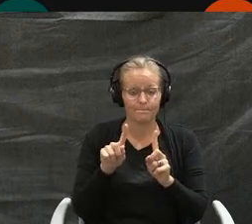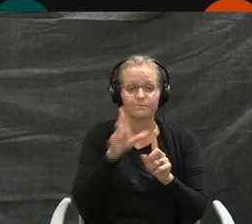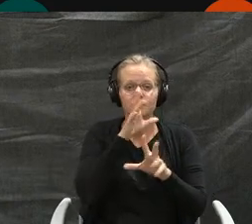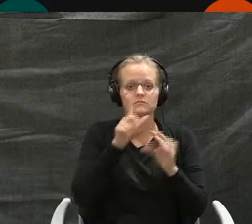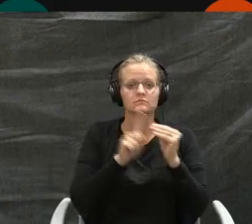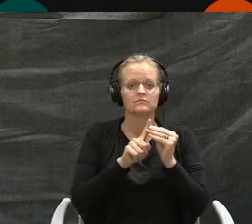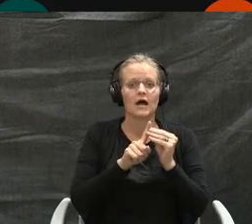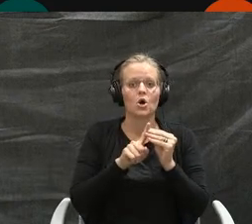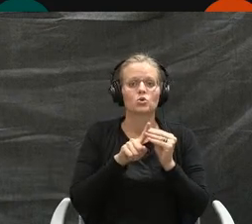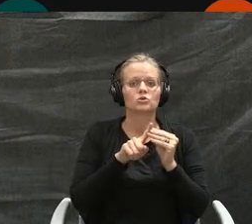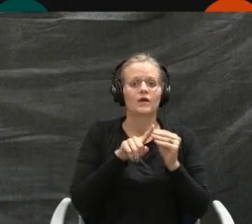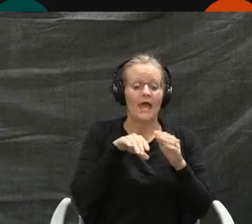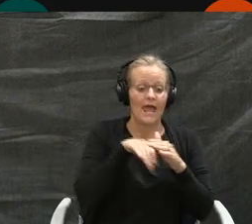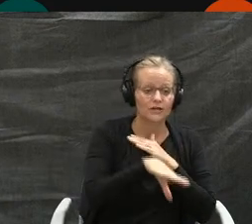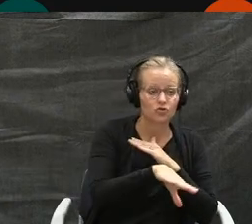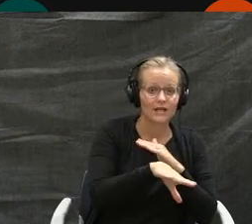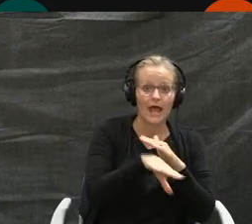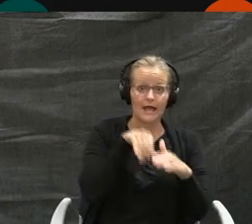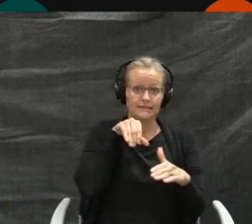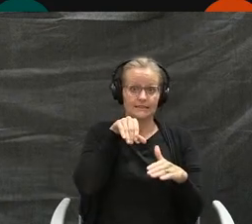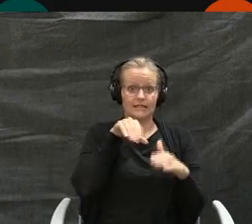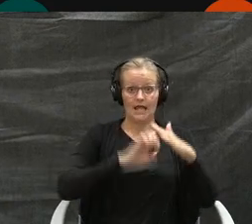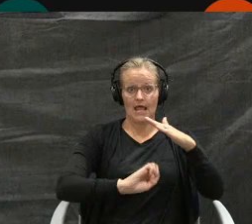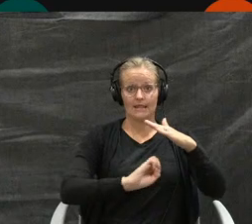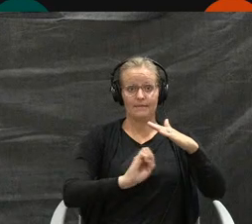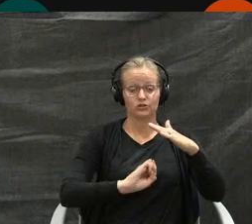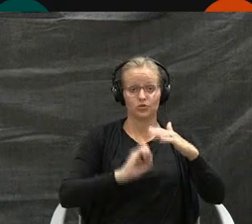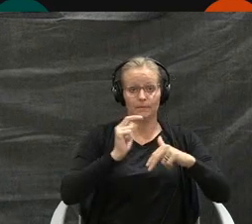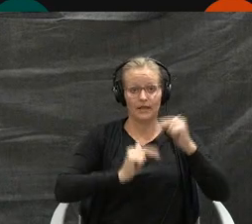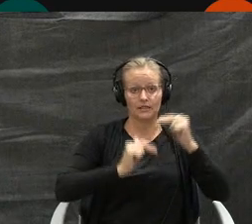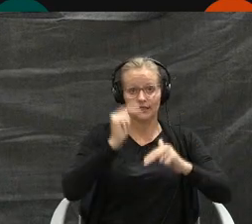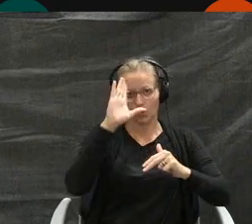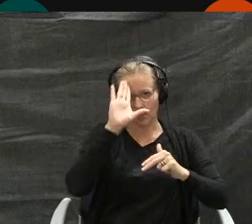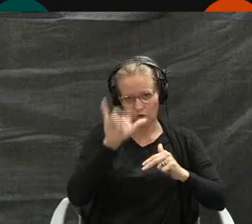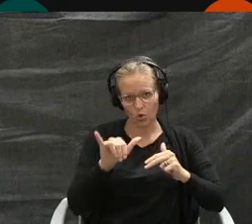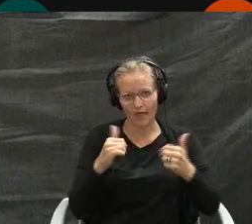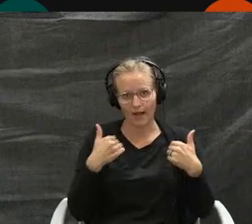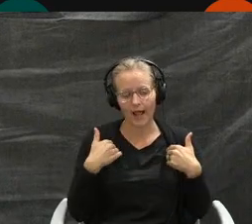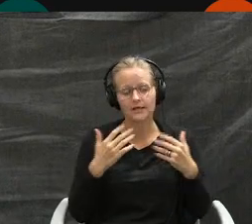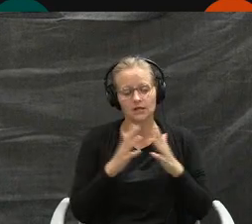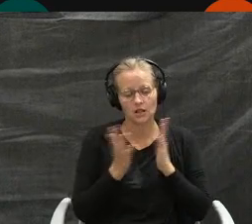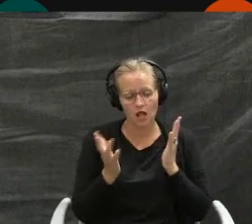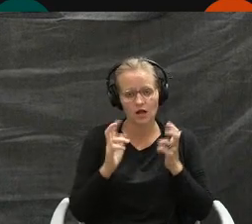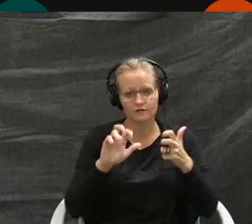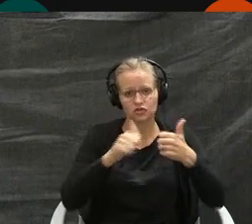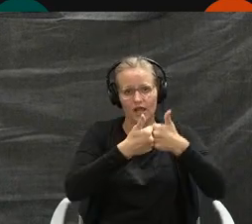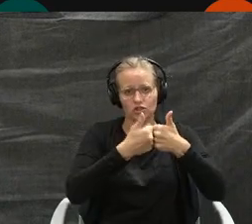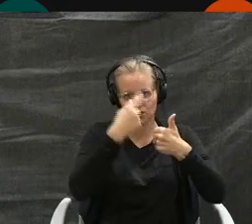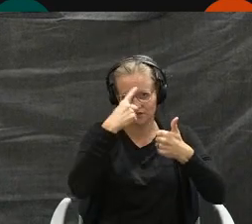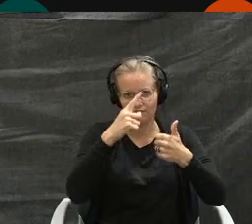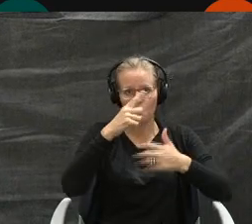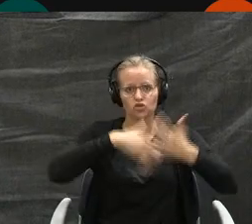the building at the elementary because it's we know the challenges of of social distancing at the Elementary